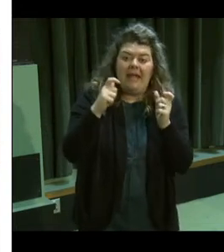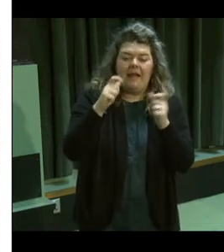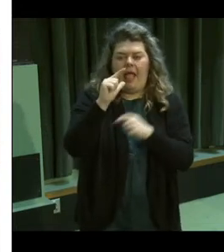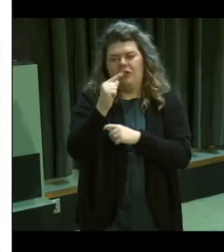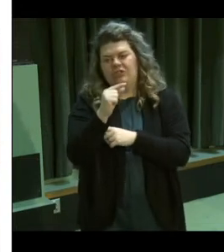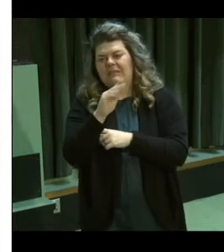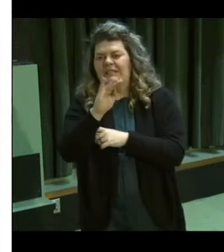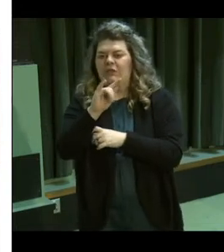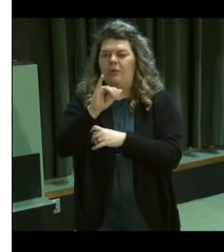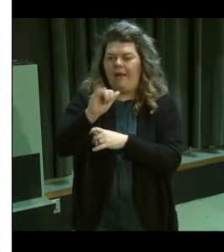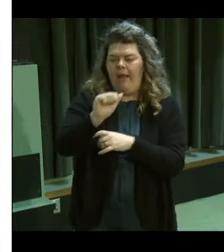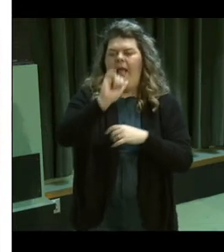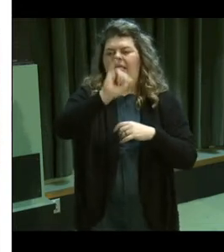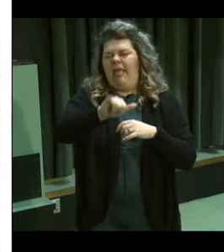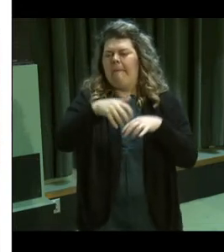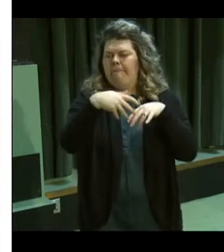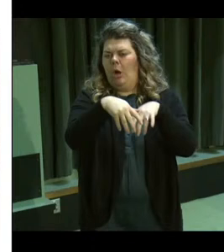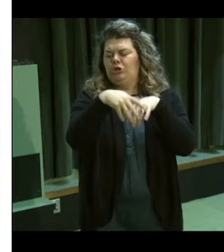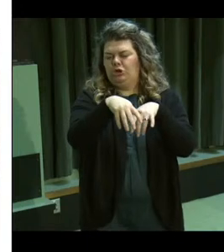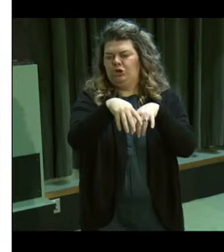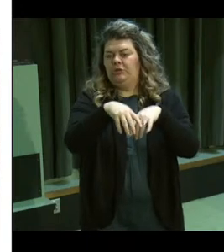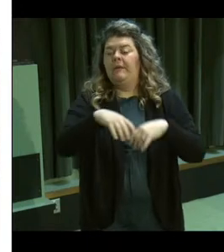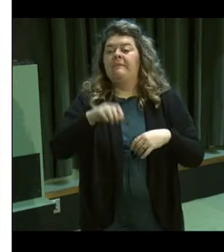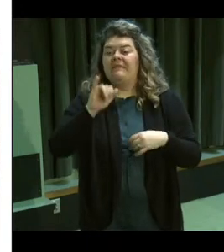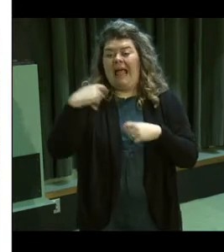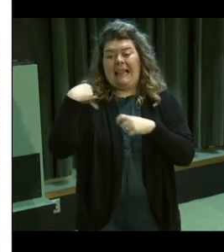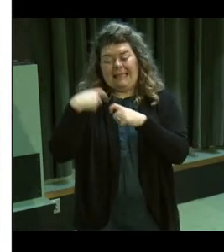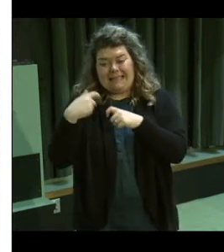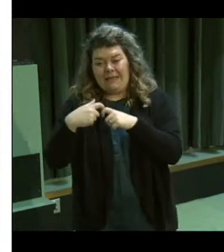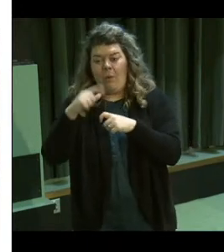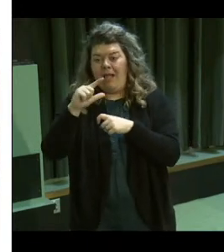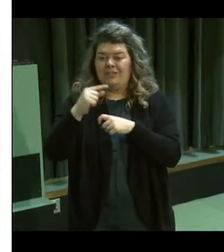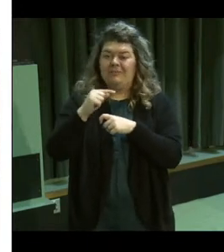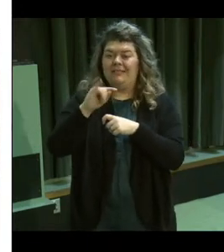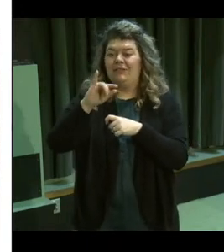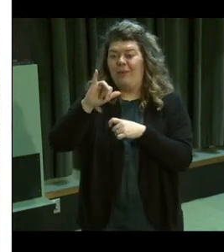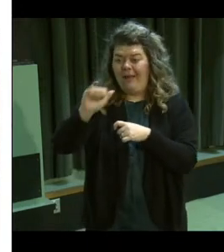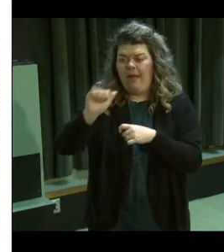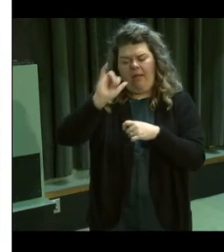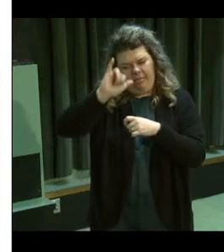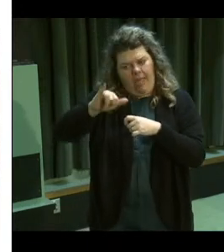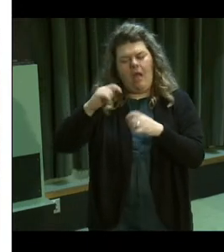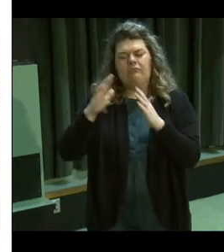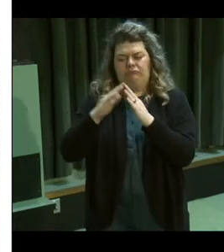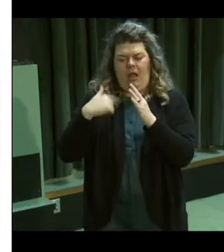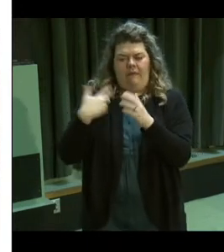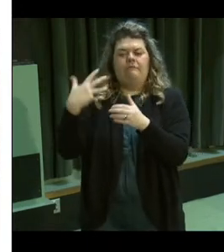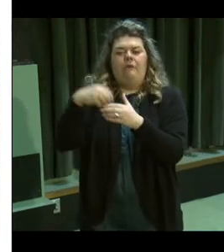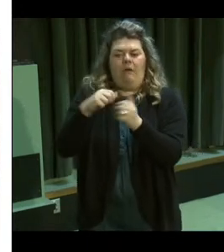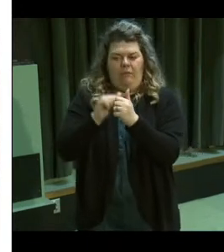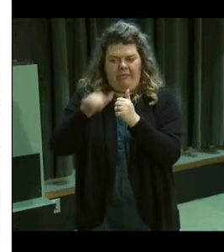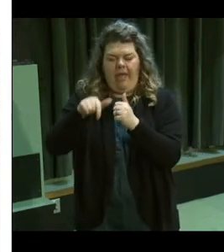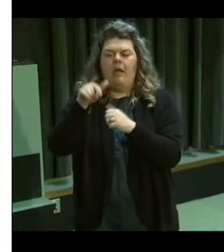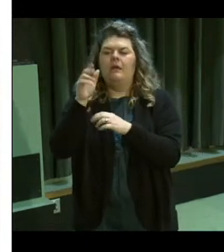at the big LGBT March. And then the Latino Glbt History Project